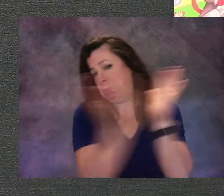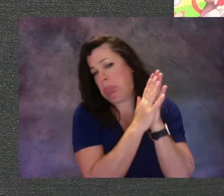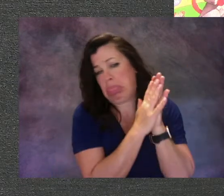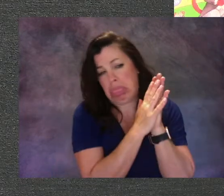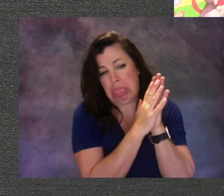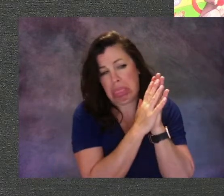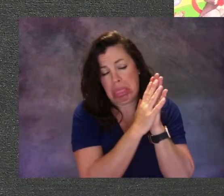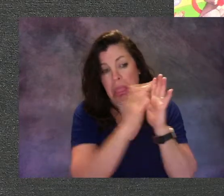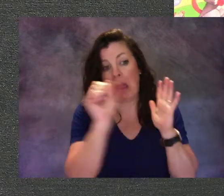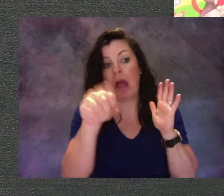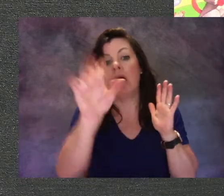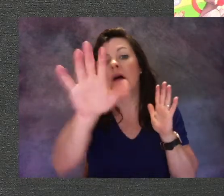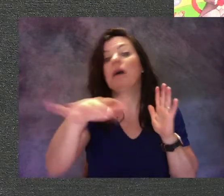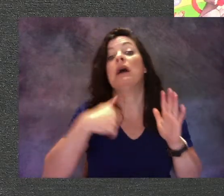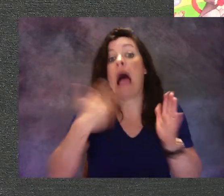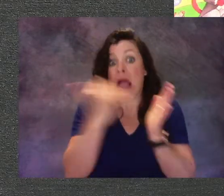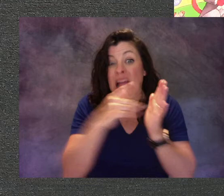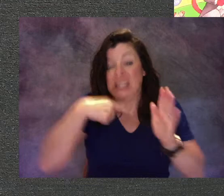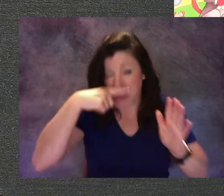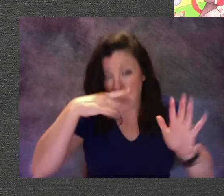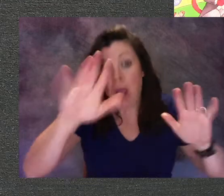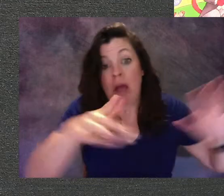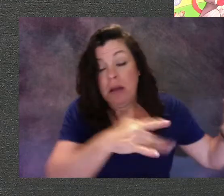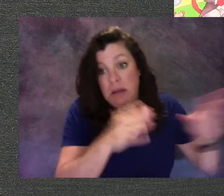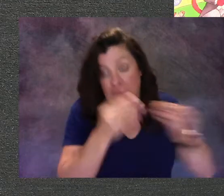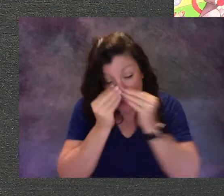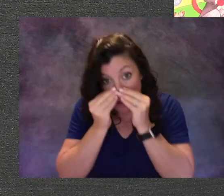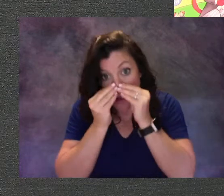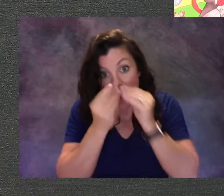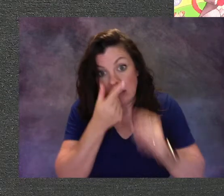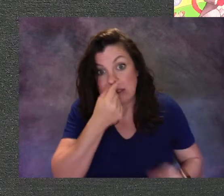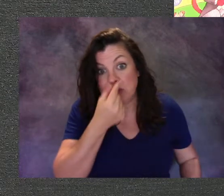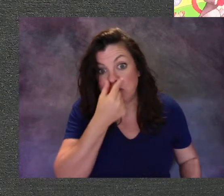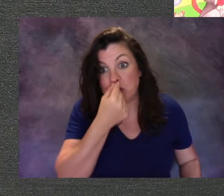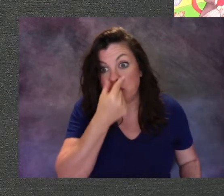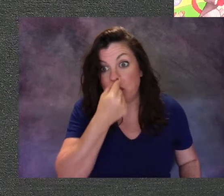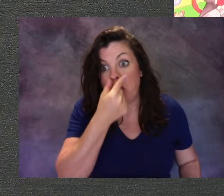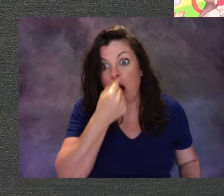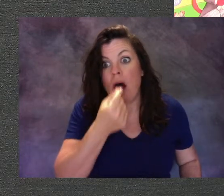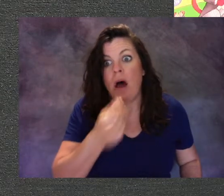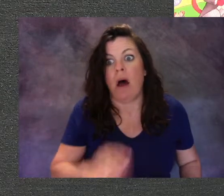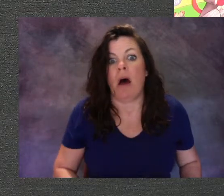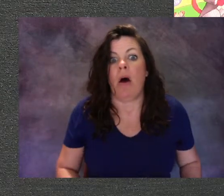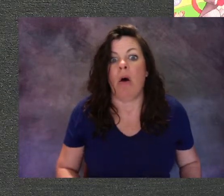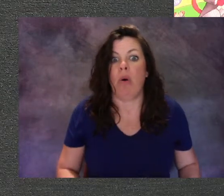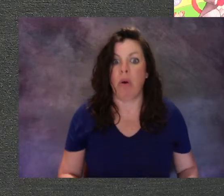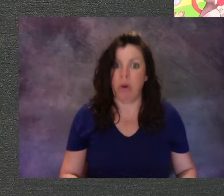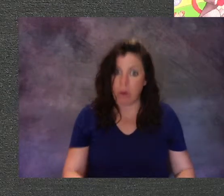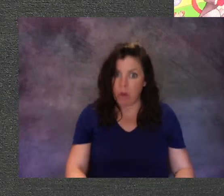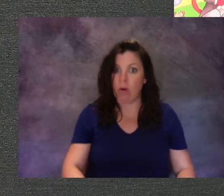Oh, hold on. [sneezes] Oh, that was better.